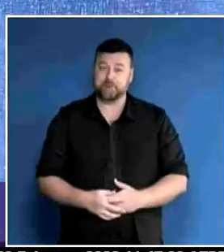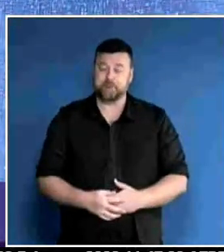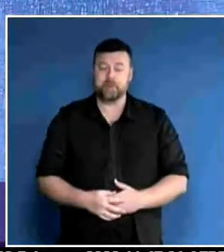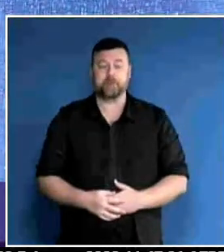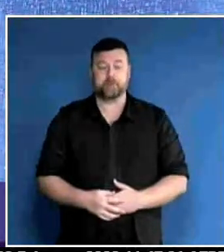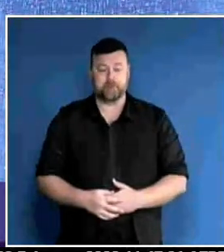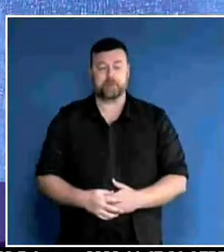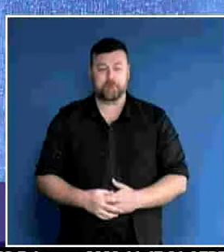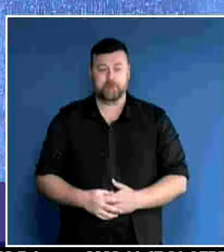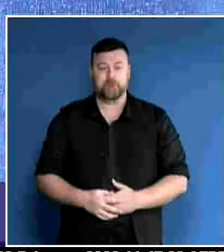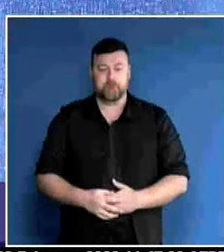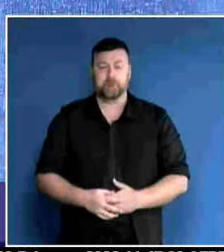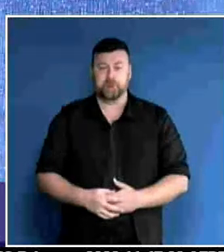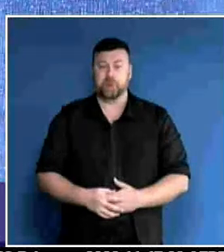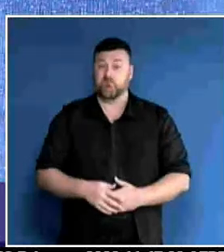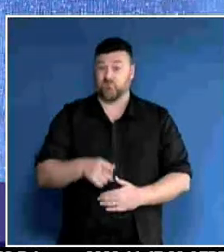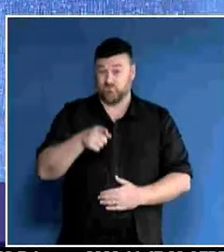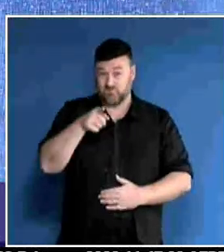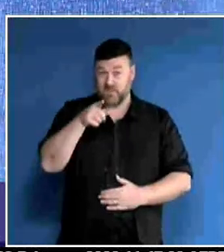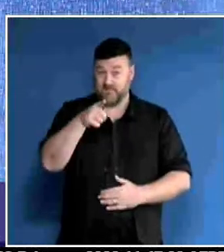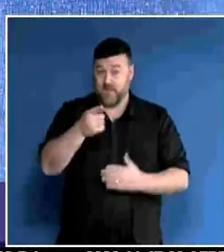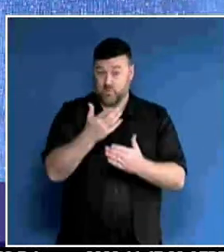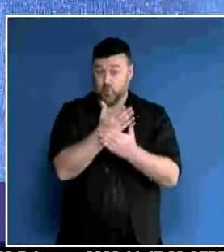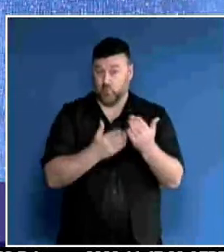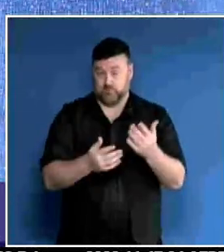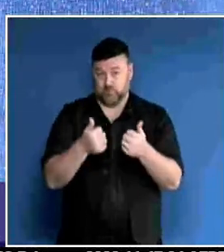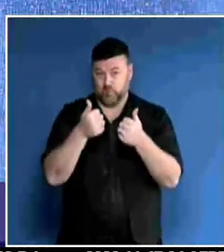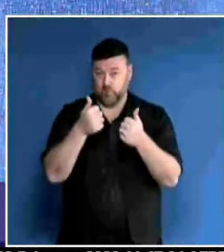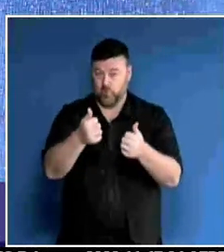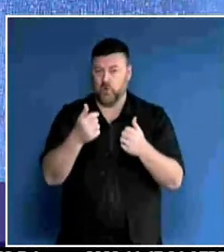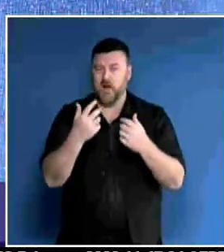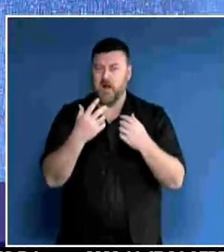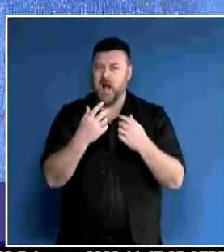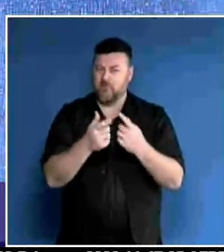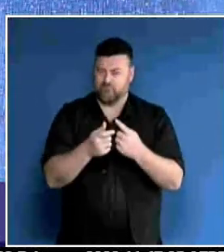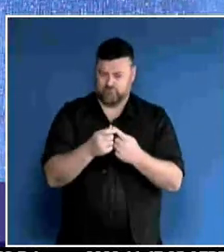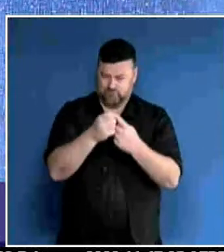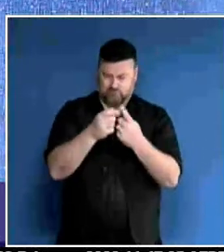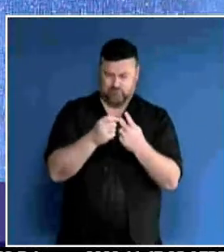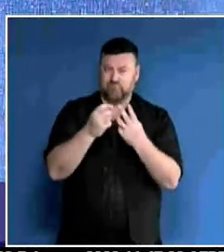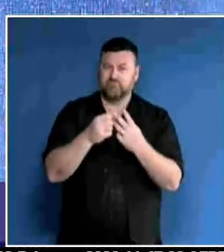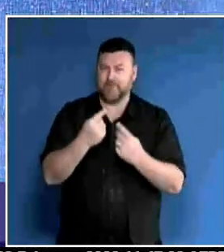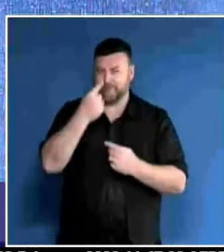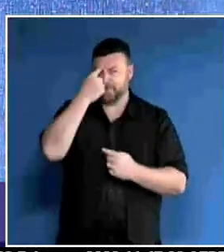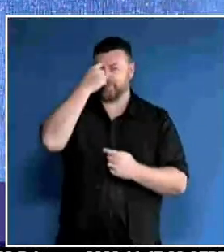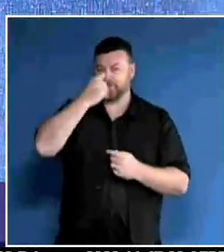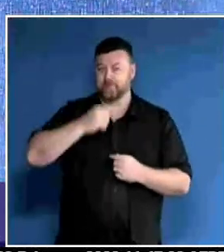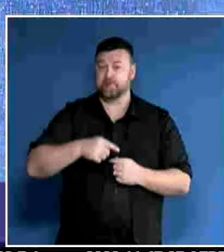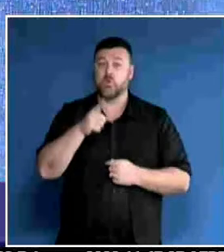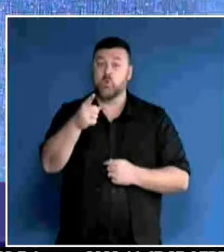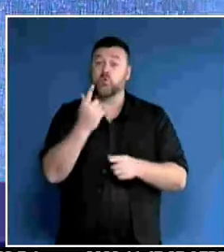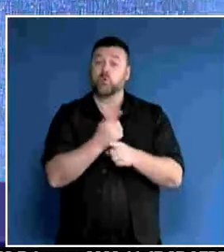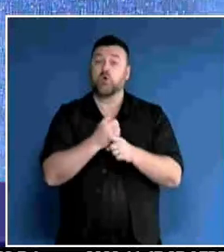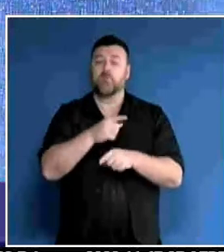One is you've just referred to the range of industries that young people are placed in.